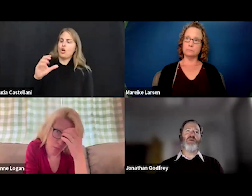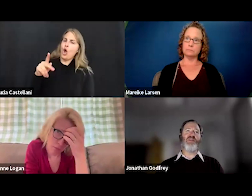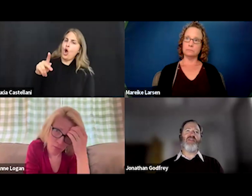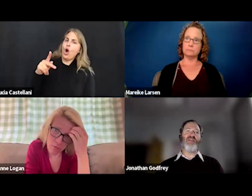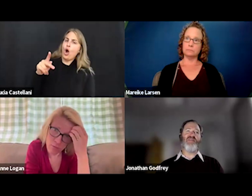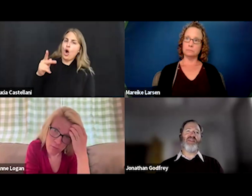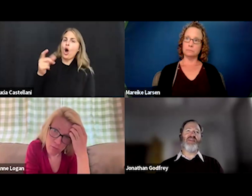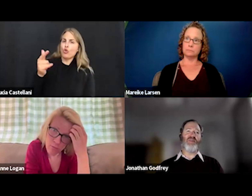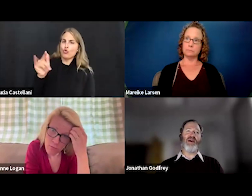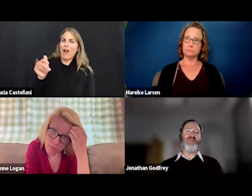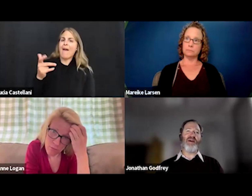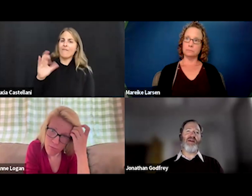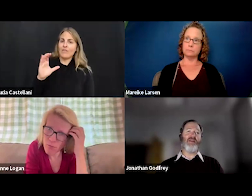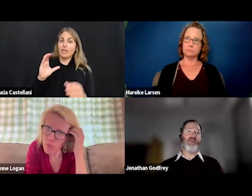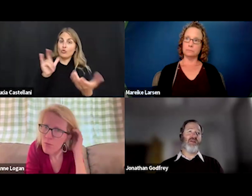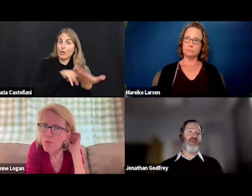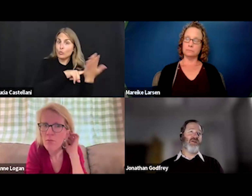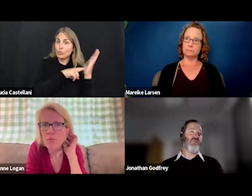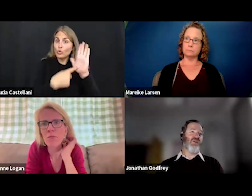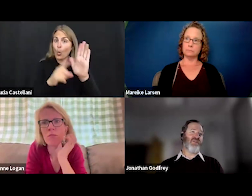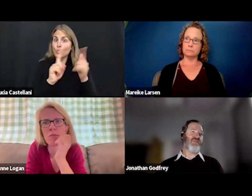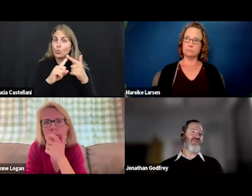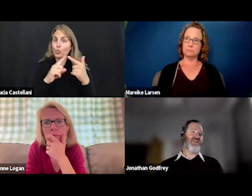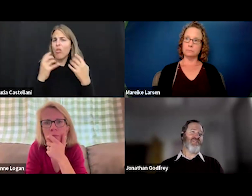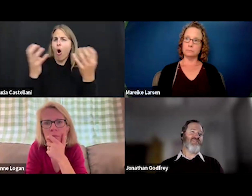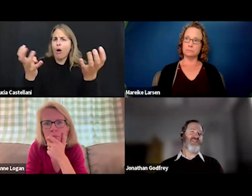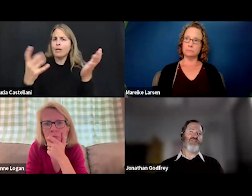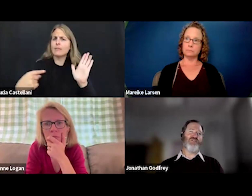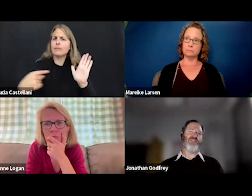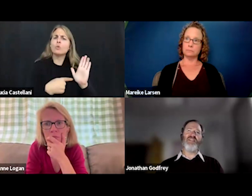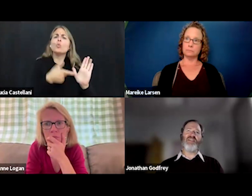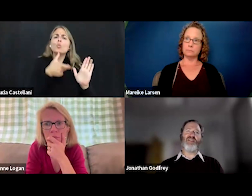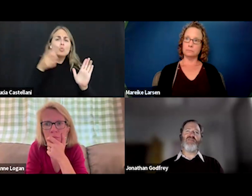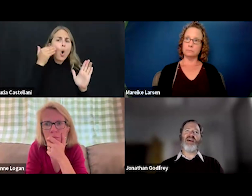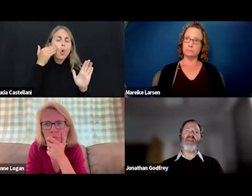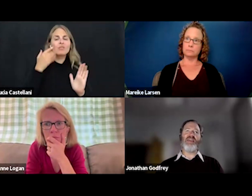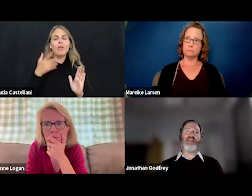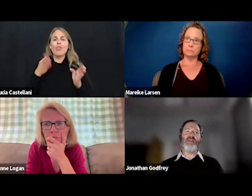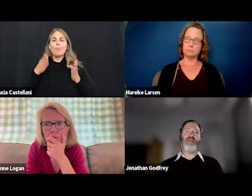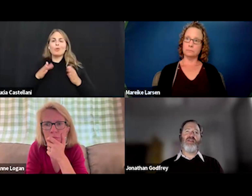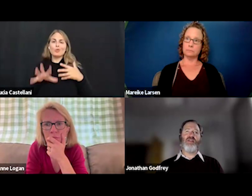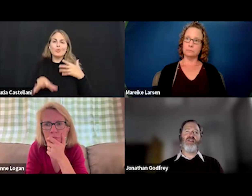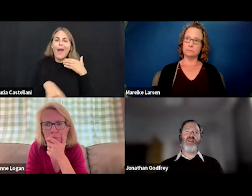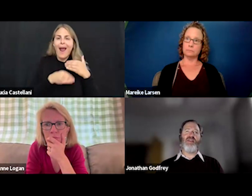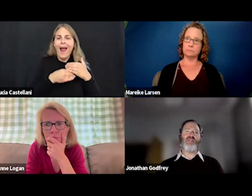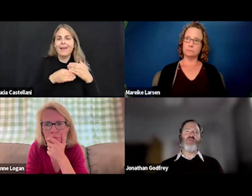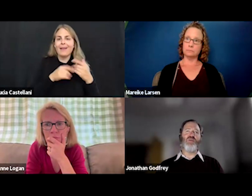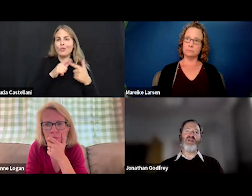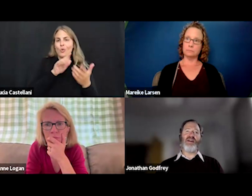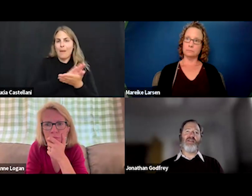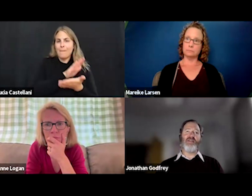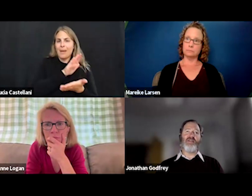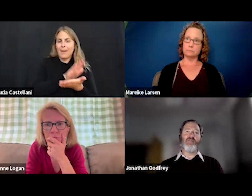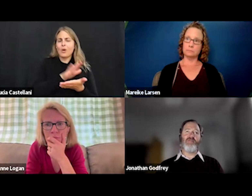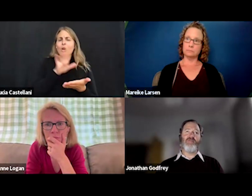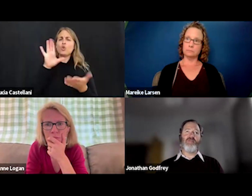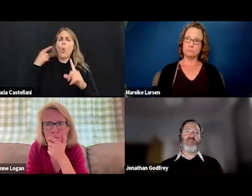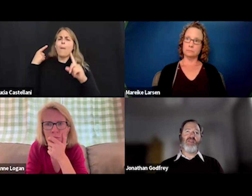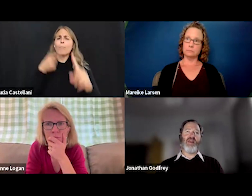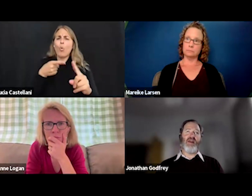put that graphic in the paper. What's the message that you're trying to convey as an author?